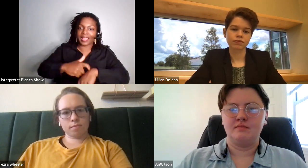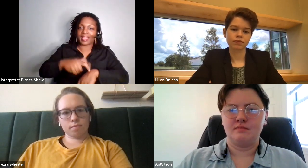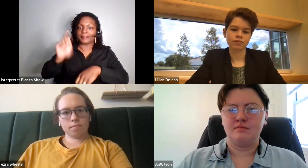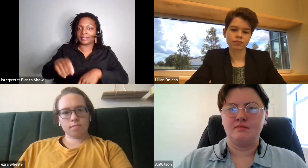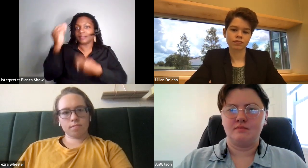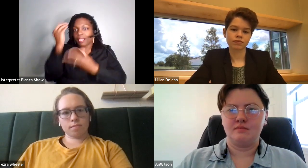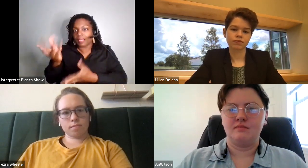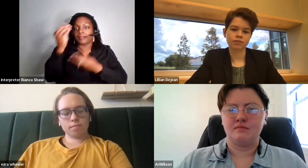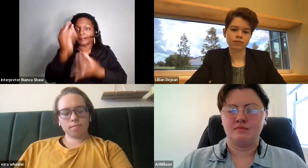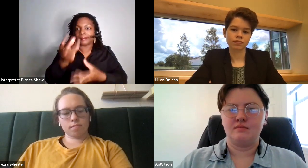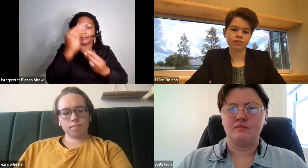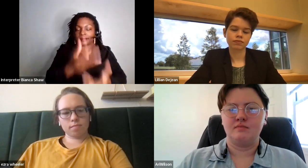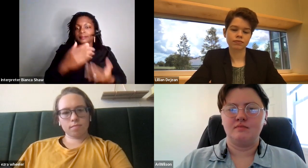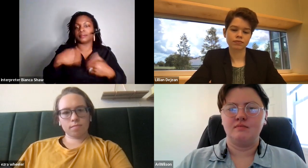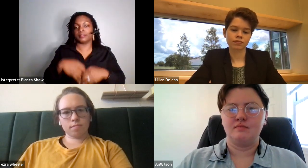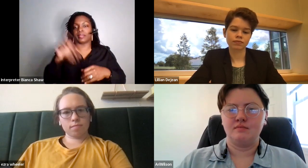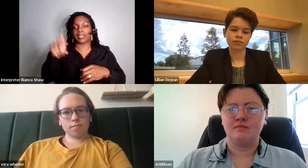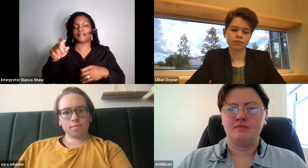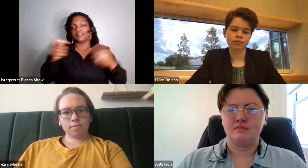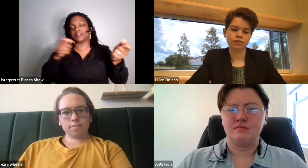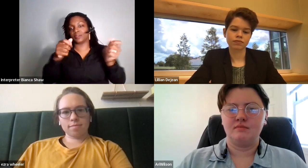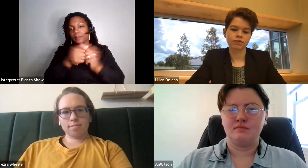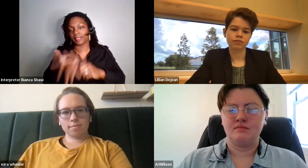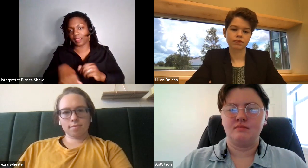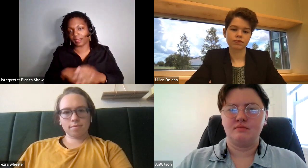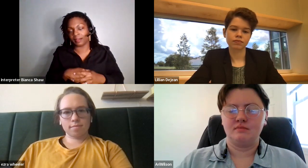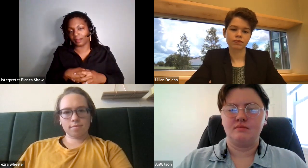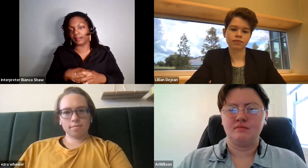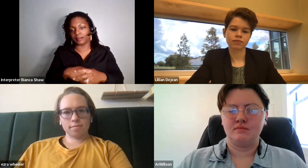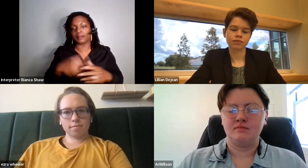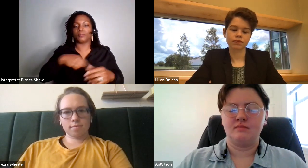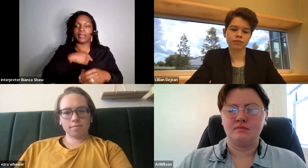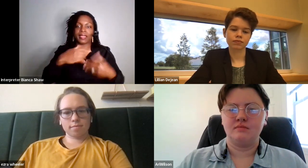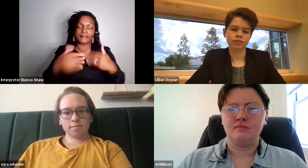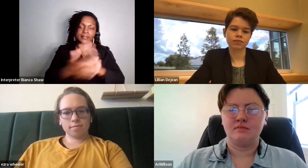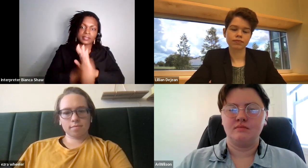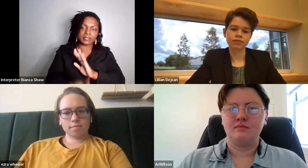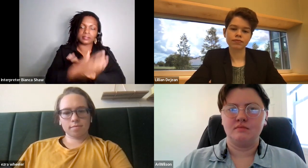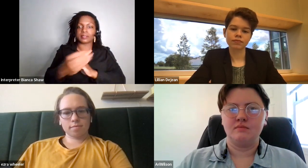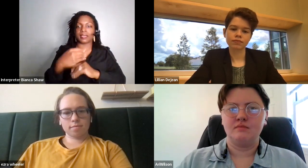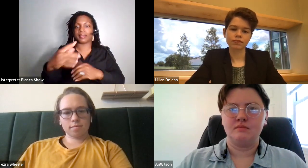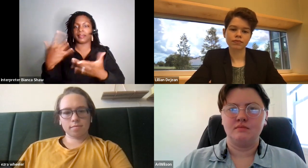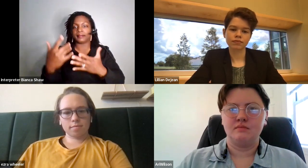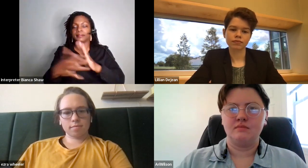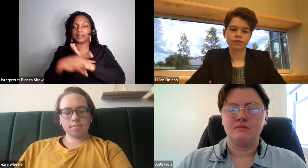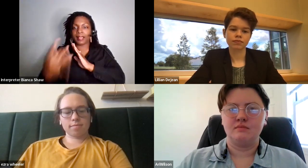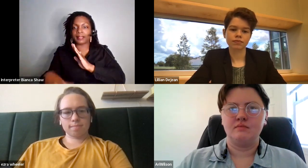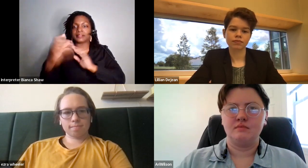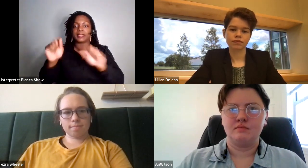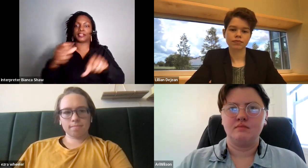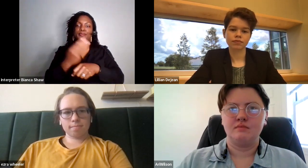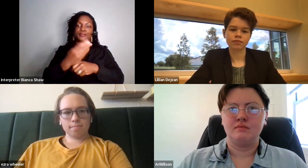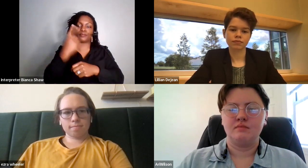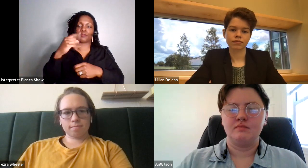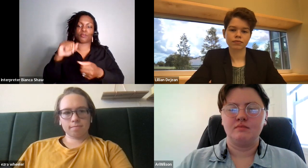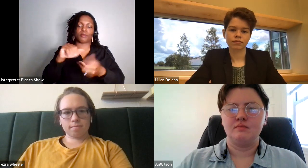You know we have. We have all have skills and talents that we can utilize the cope, you know, and there's resources to help us.